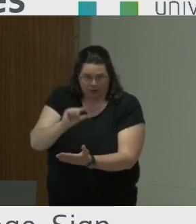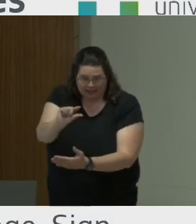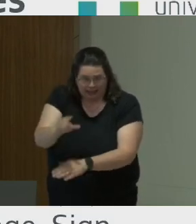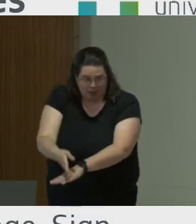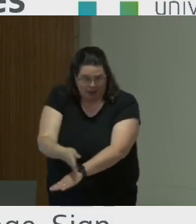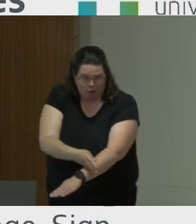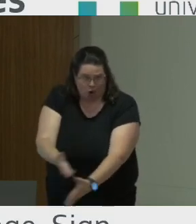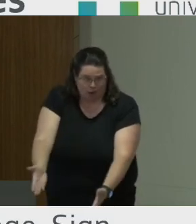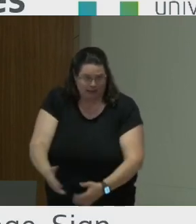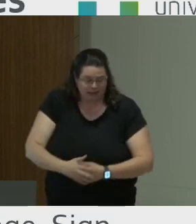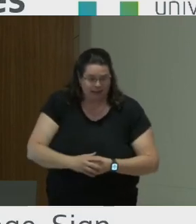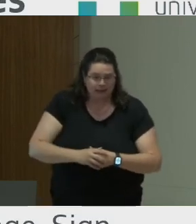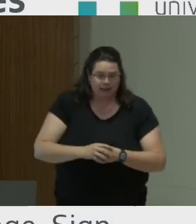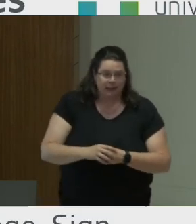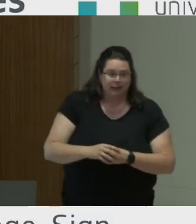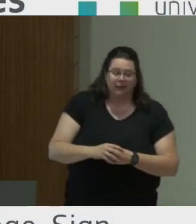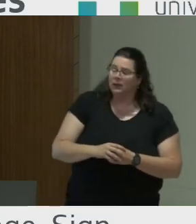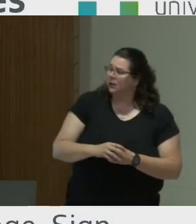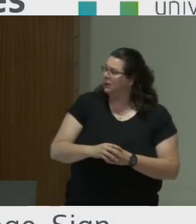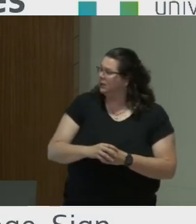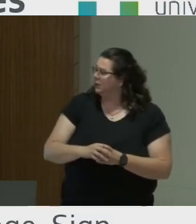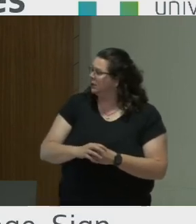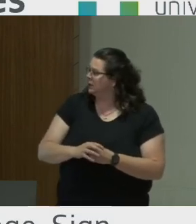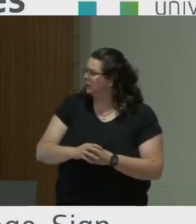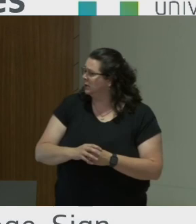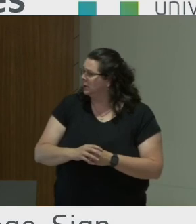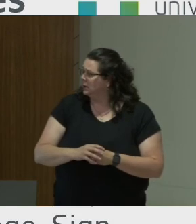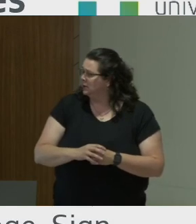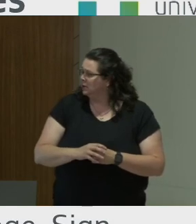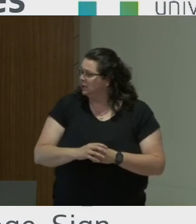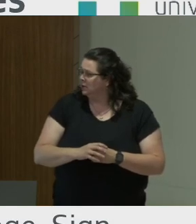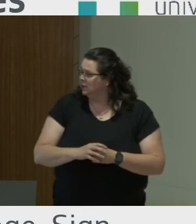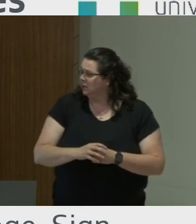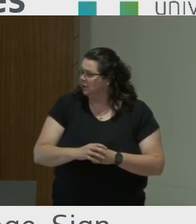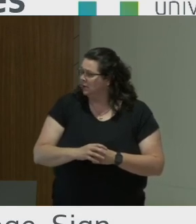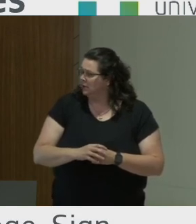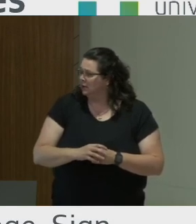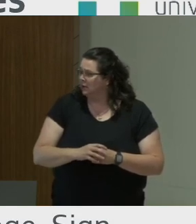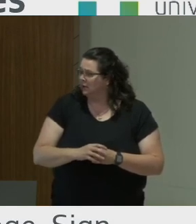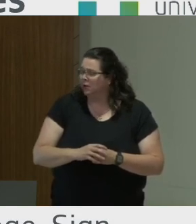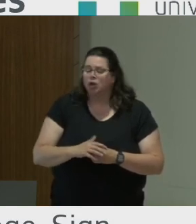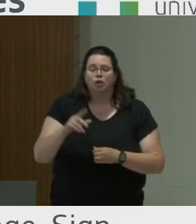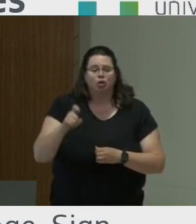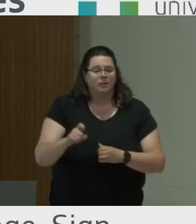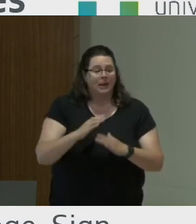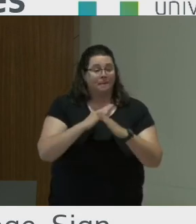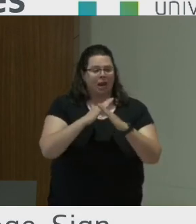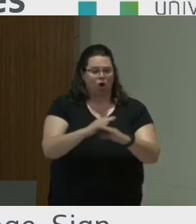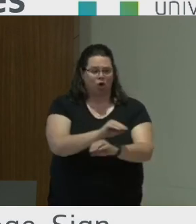And there should be a barrier-free access to complaints procedures because